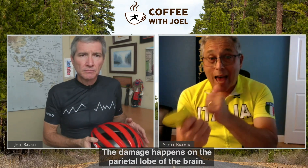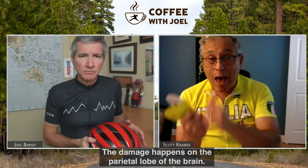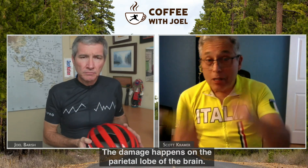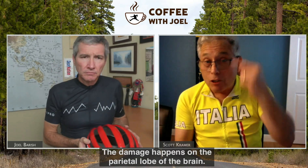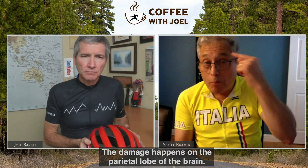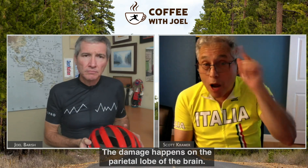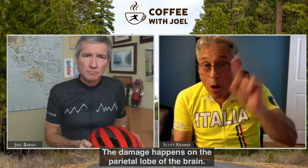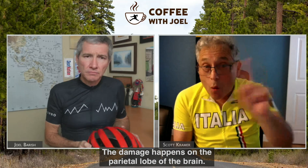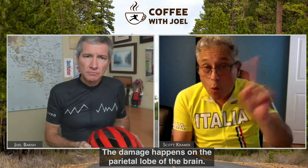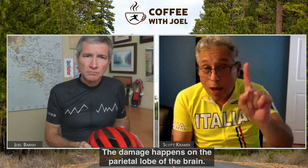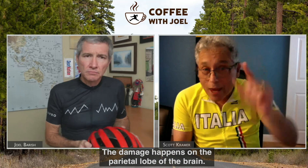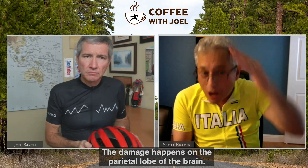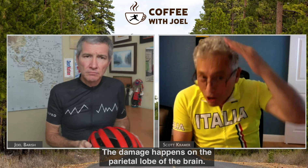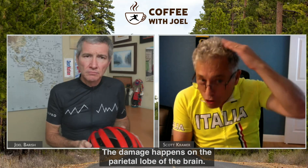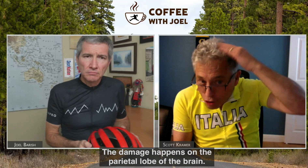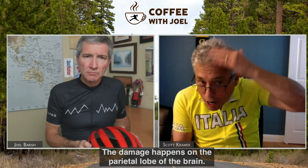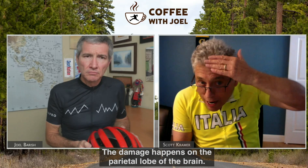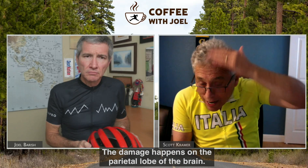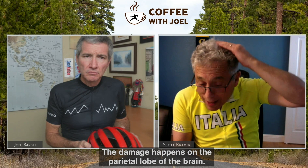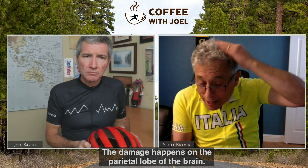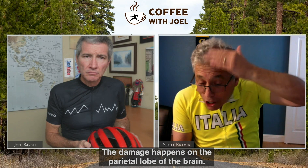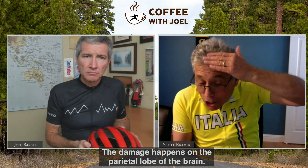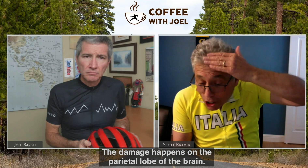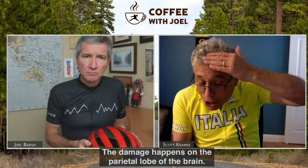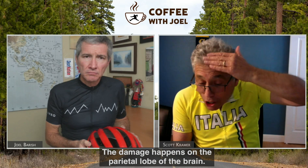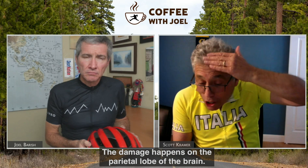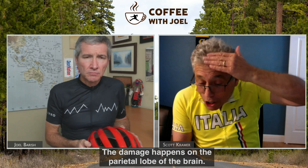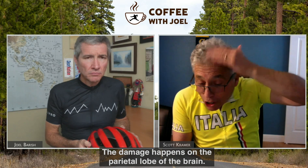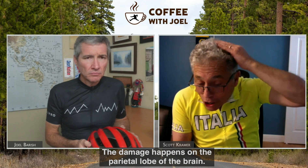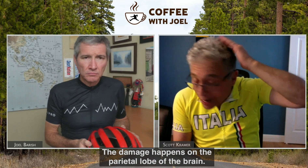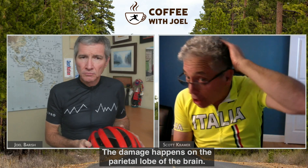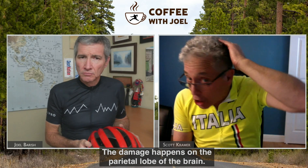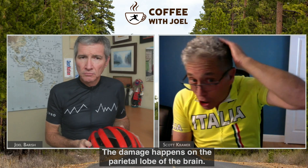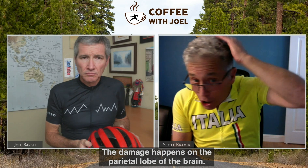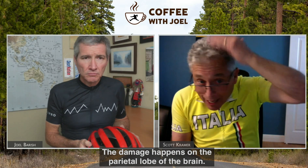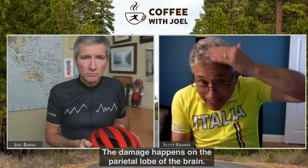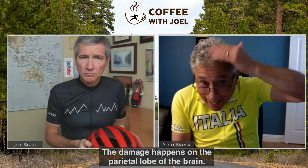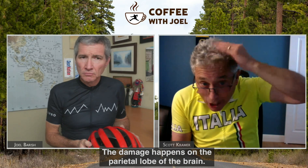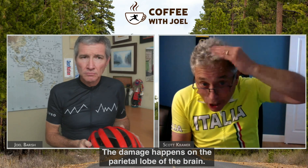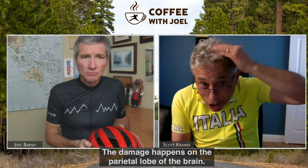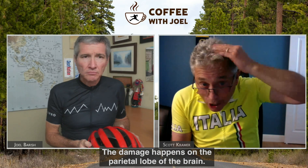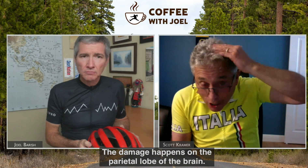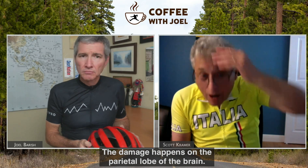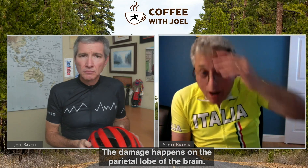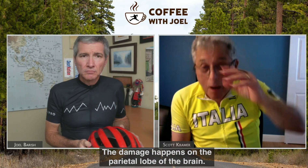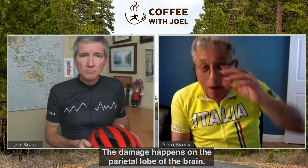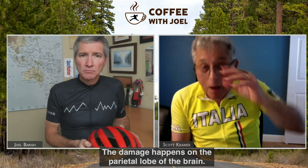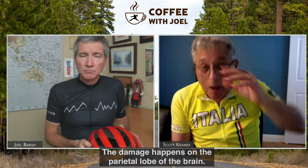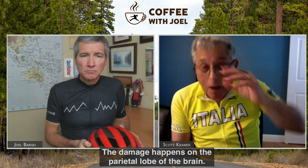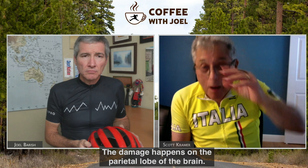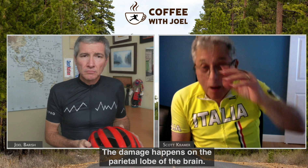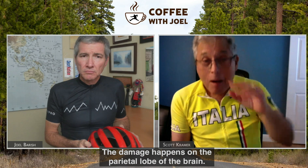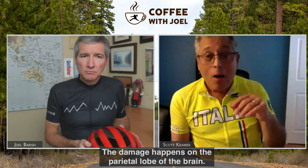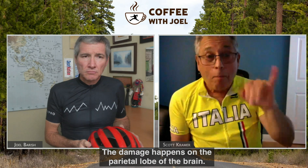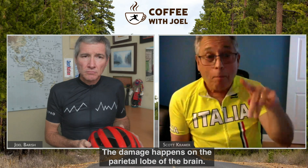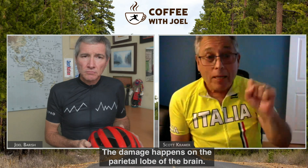The damage happens on the parietal lobe of the brain.